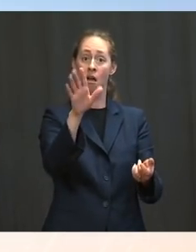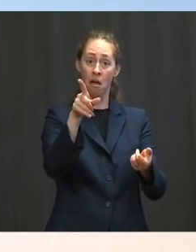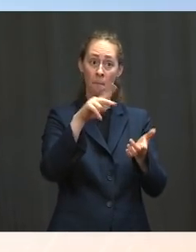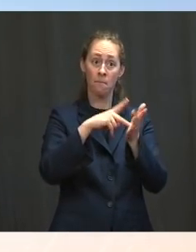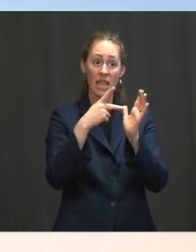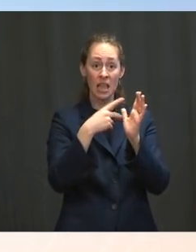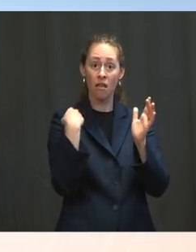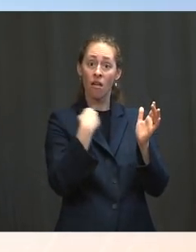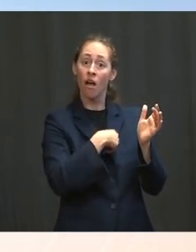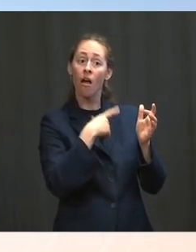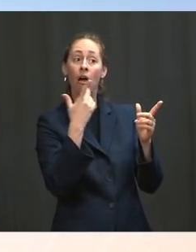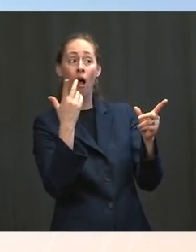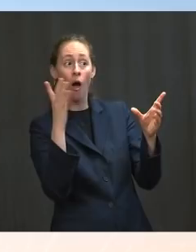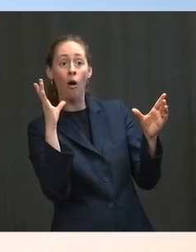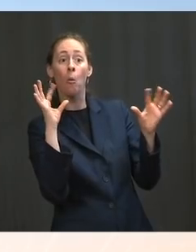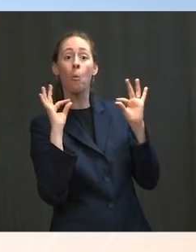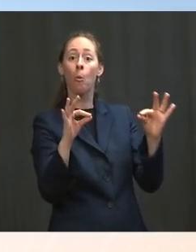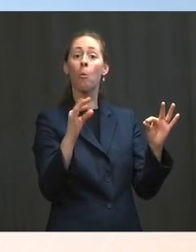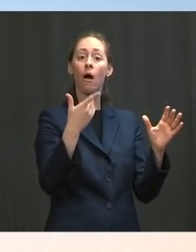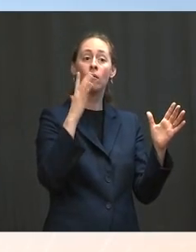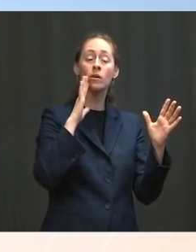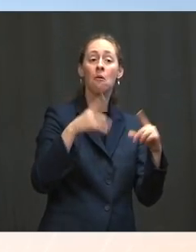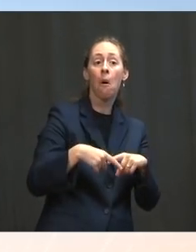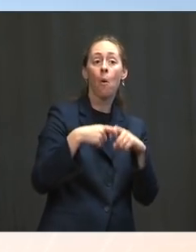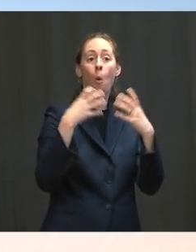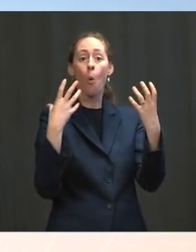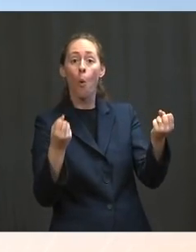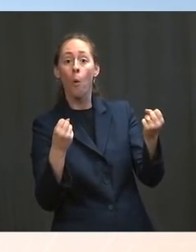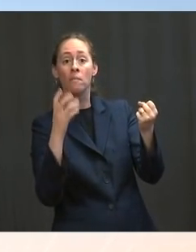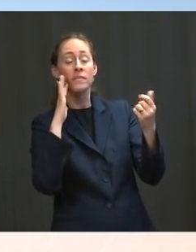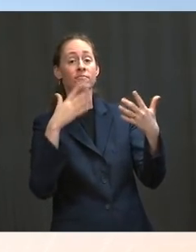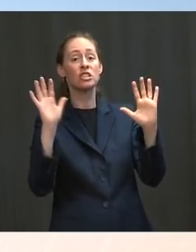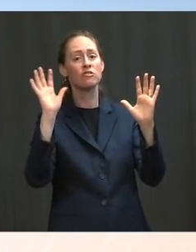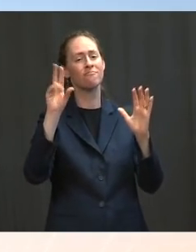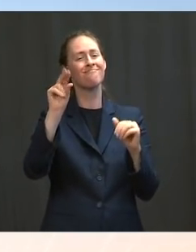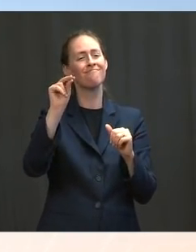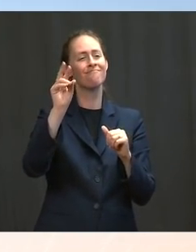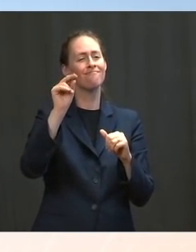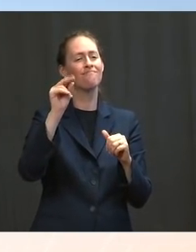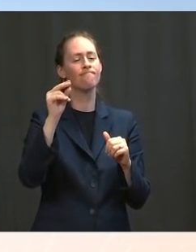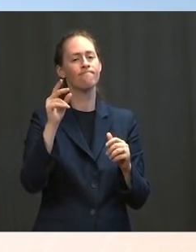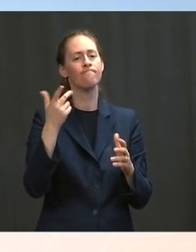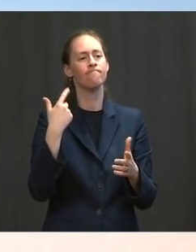to a complete halt at the time, but he still felt it was the appropriate and proportionate steps.